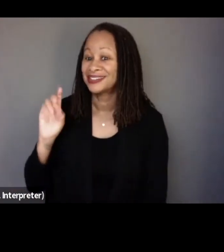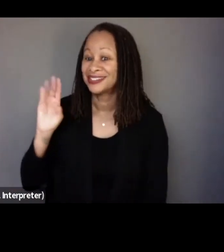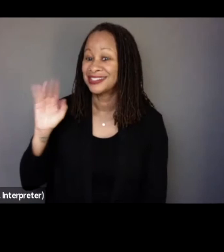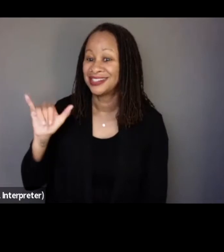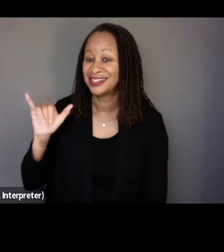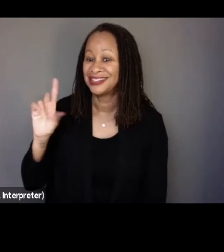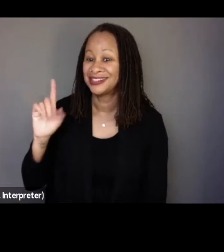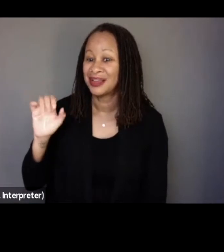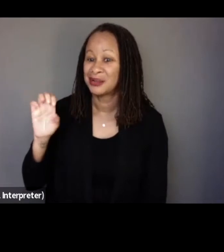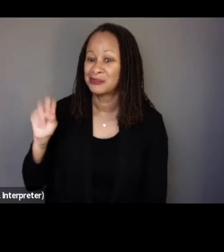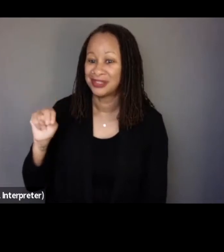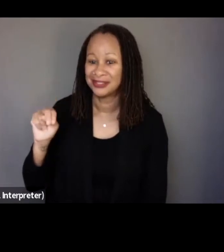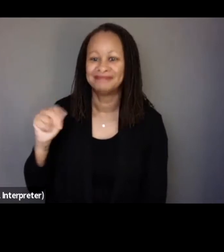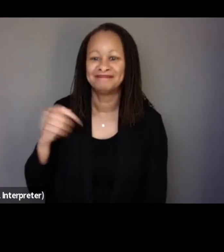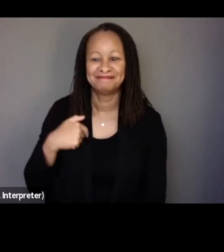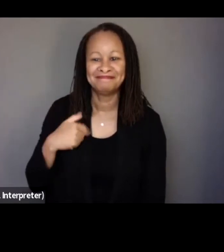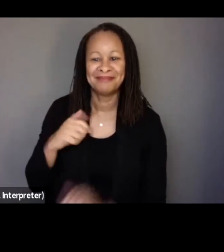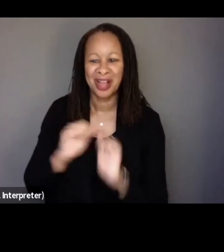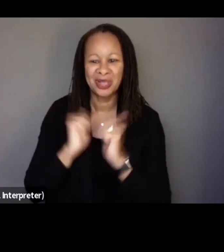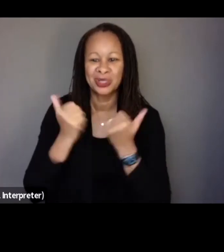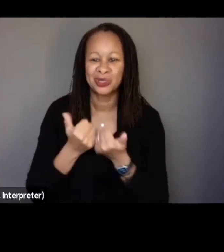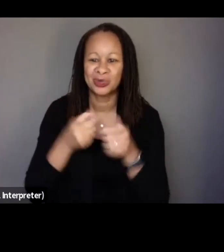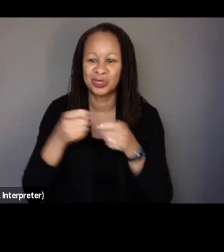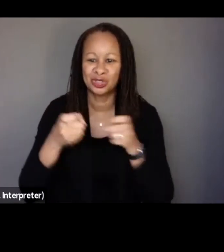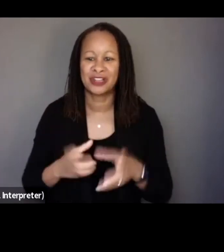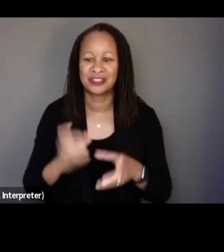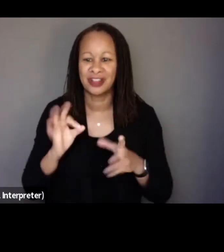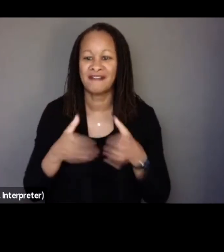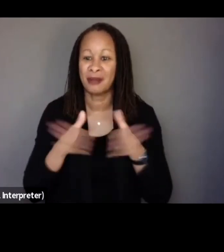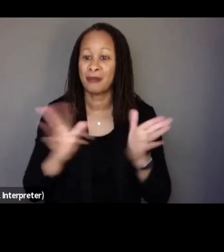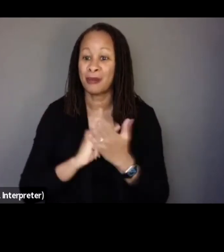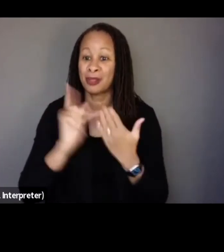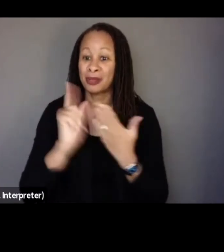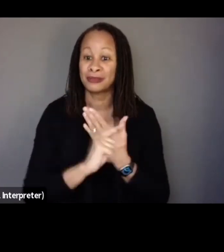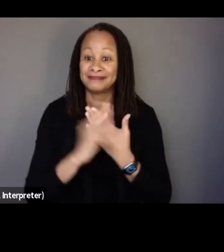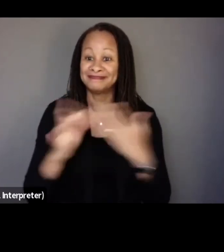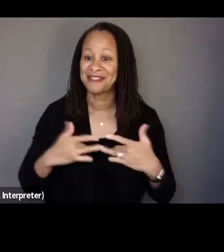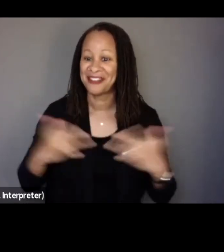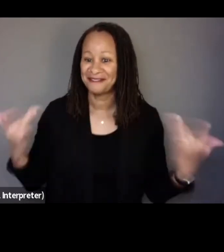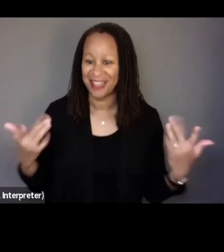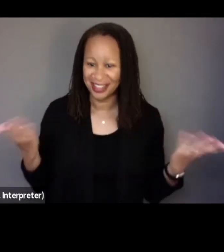I am the associate director of public programs and events here at the IDA.